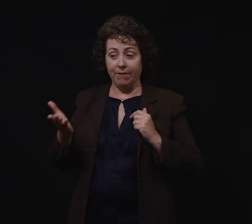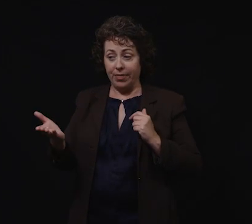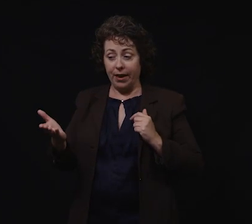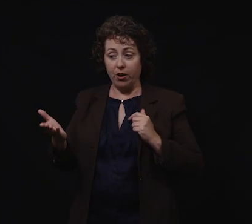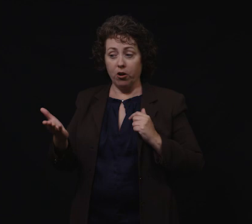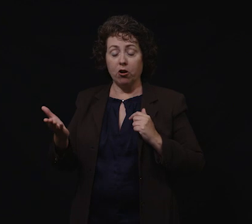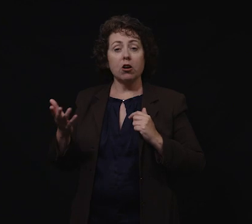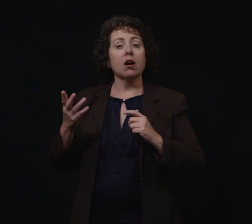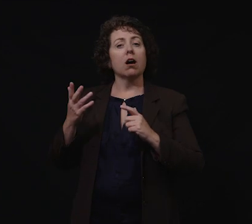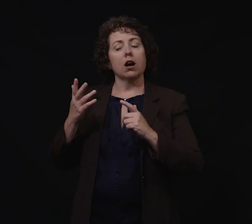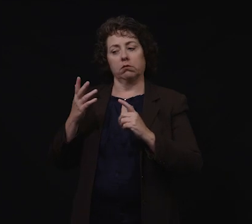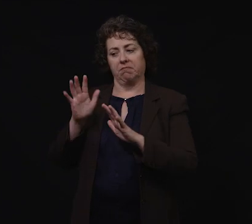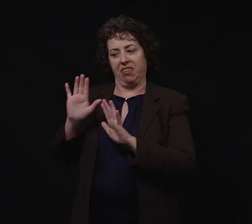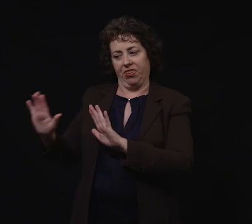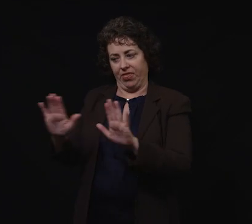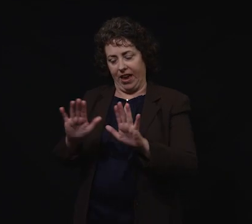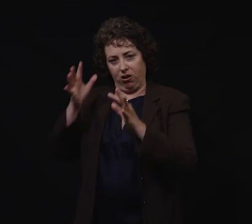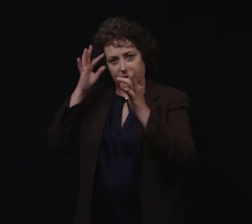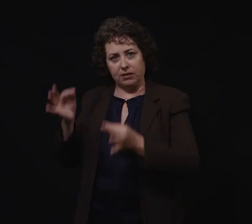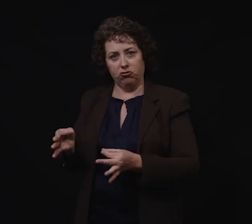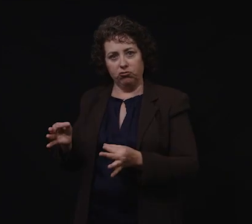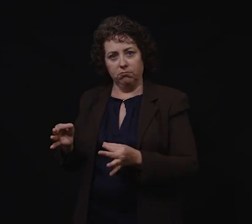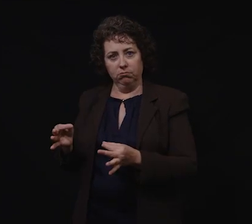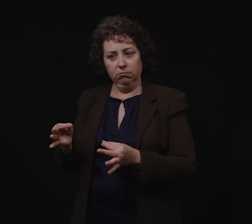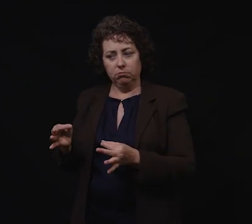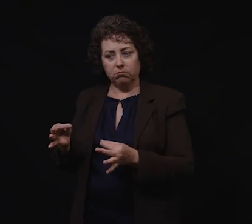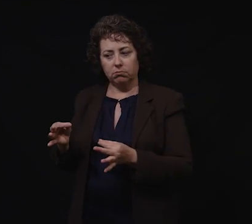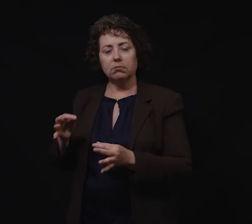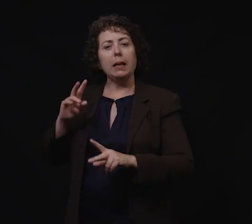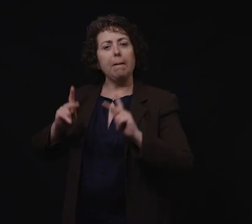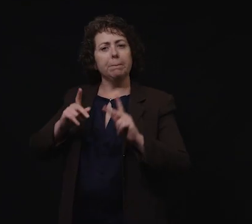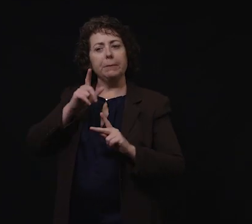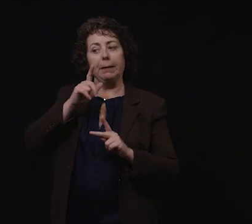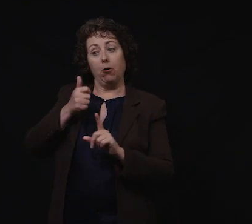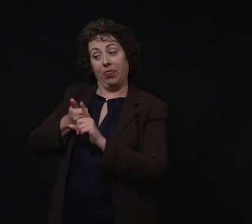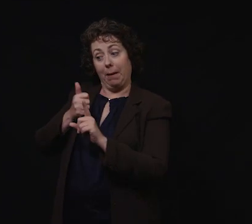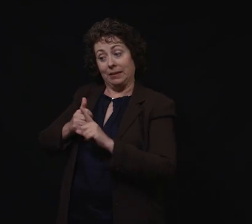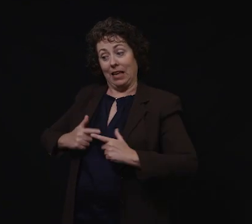The citizens that are there that are in sandbridge know what a storm surge is